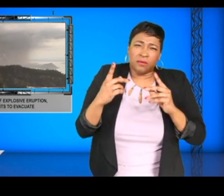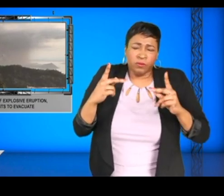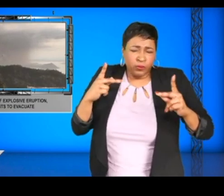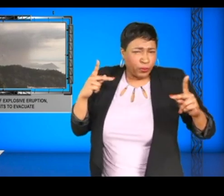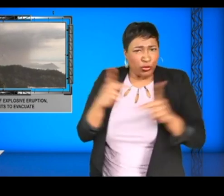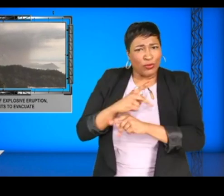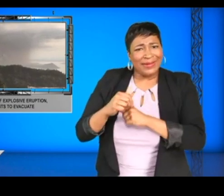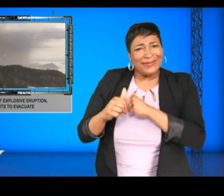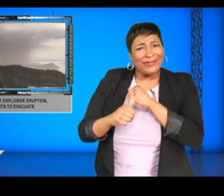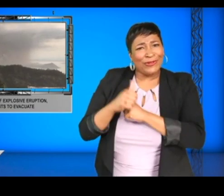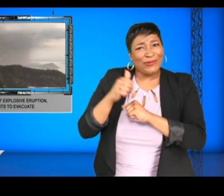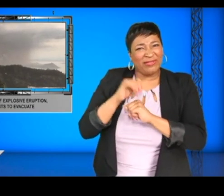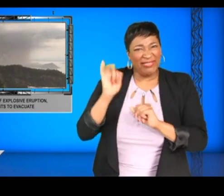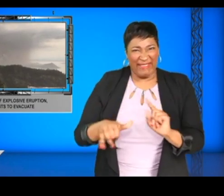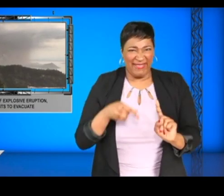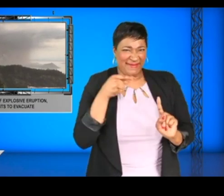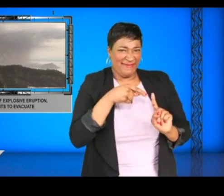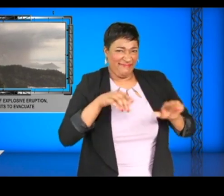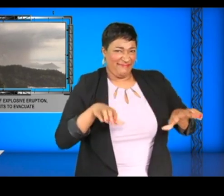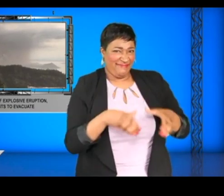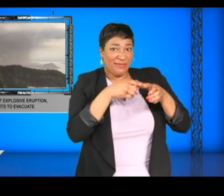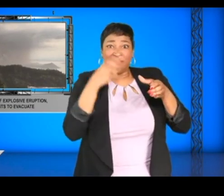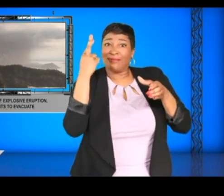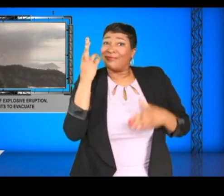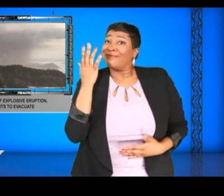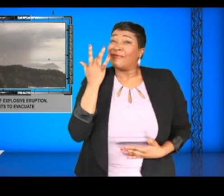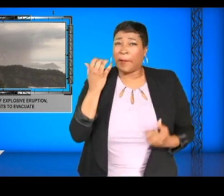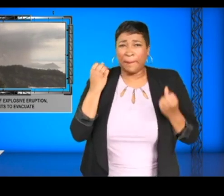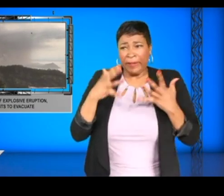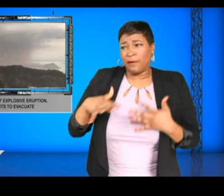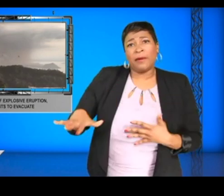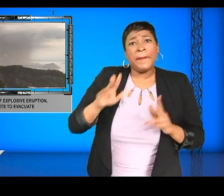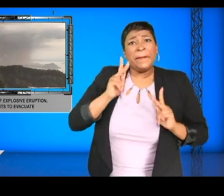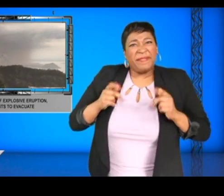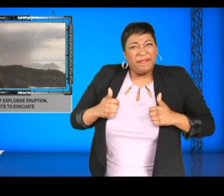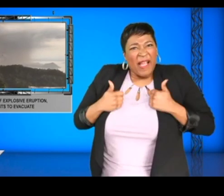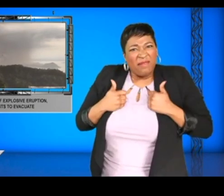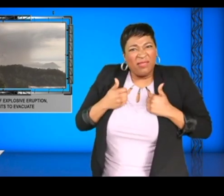The volcano itself is not that big but it is considered the world's most dangerous because